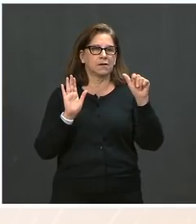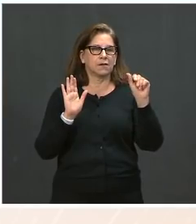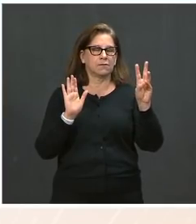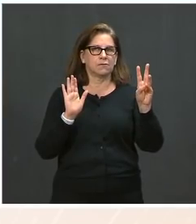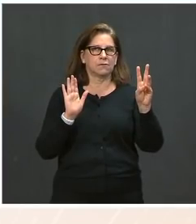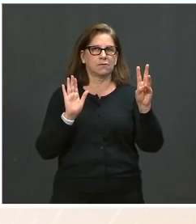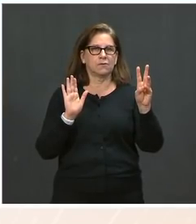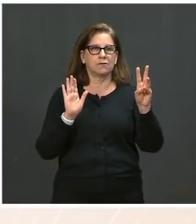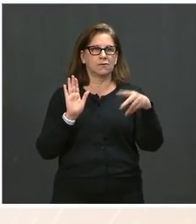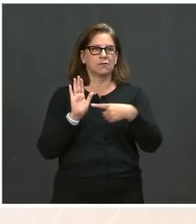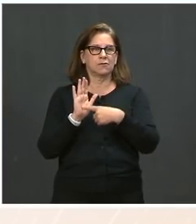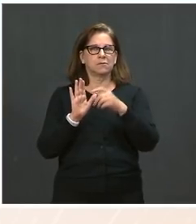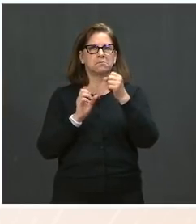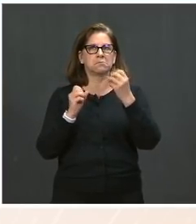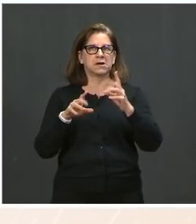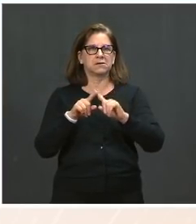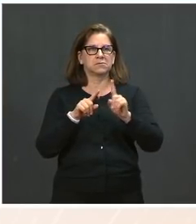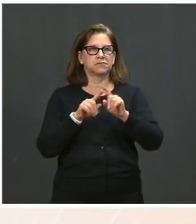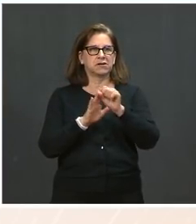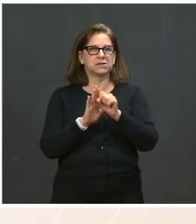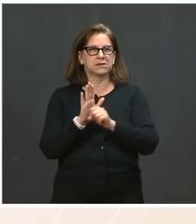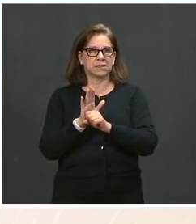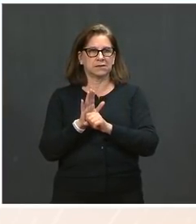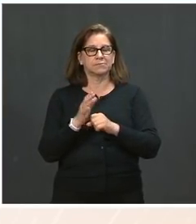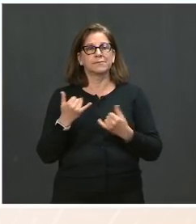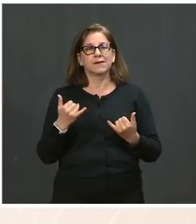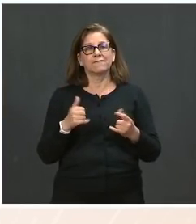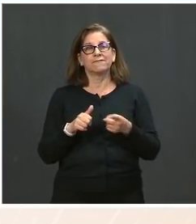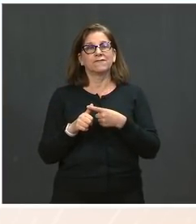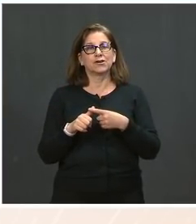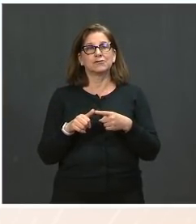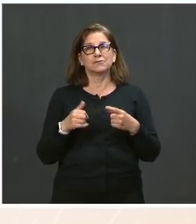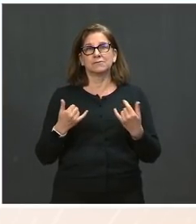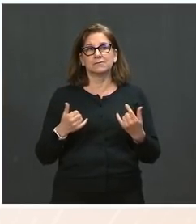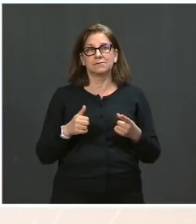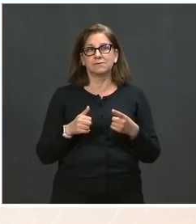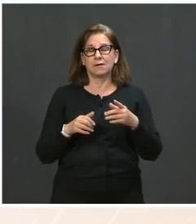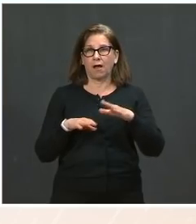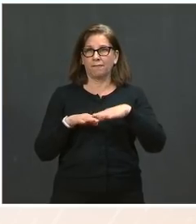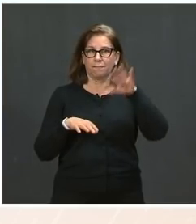doesn't happen at the federal level; it can happen at the state level. We've certainly seen that on a range of issues,